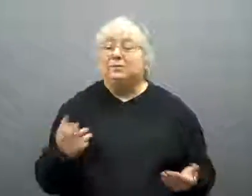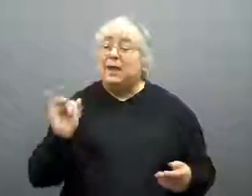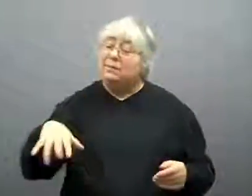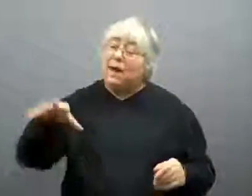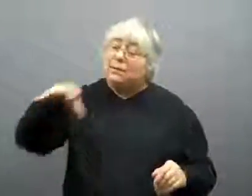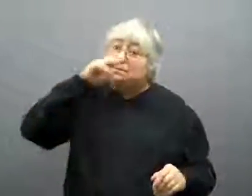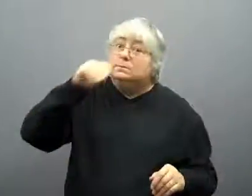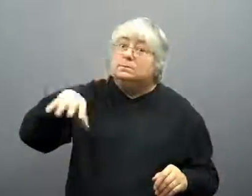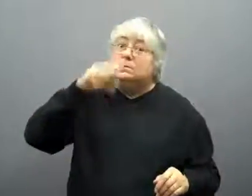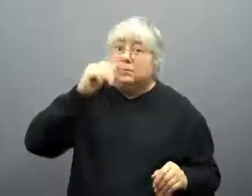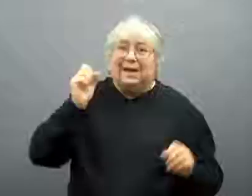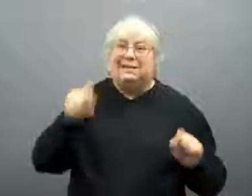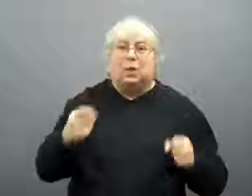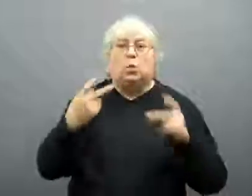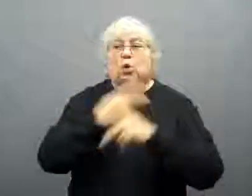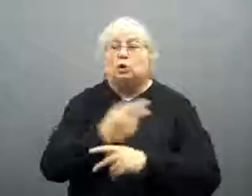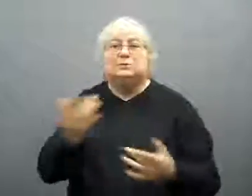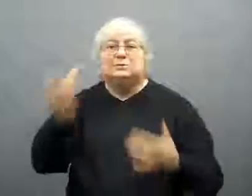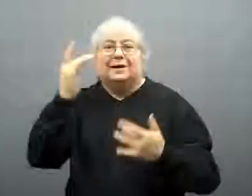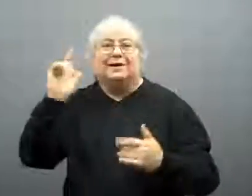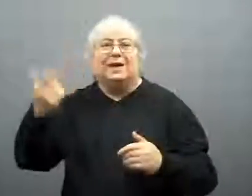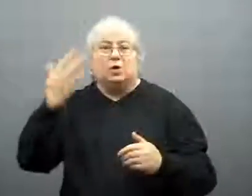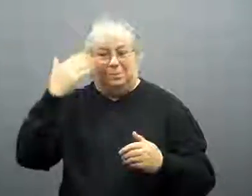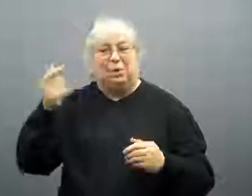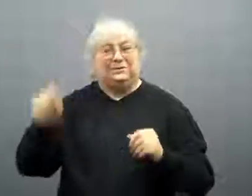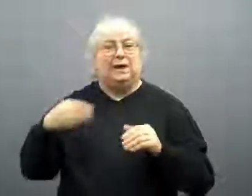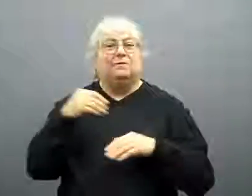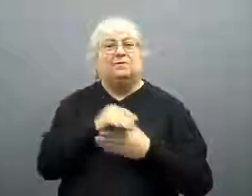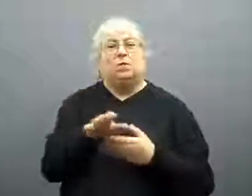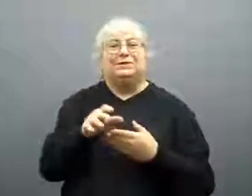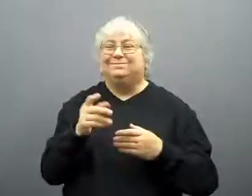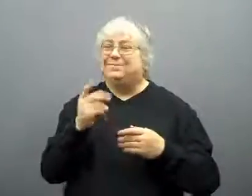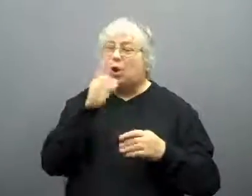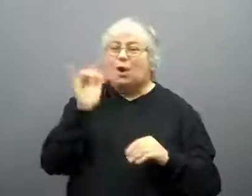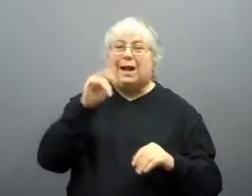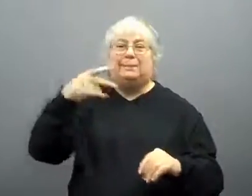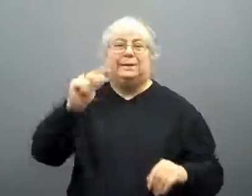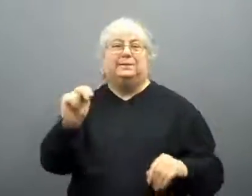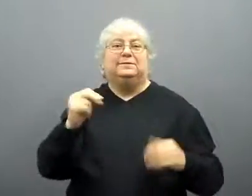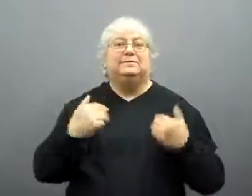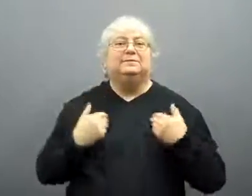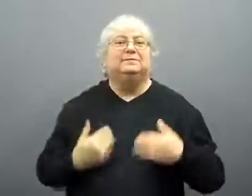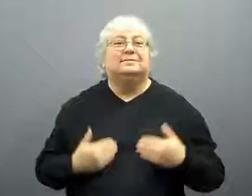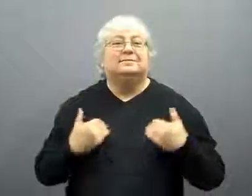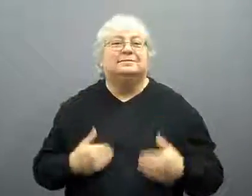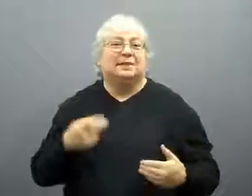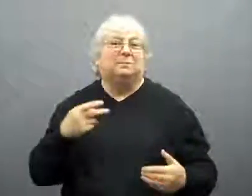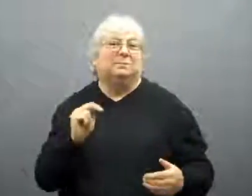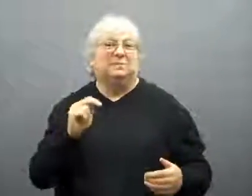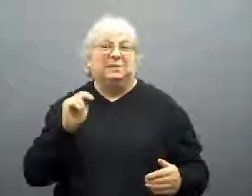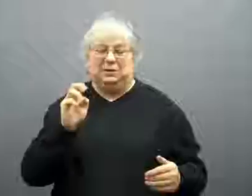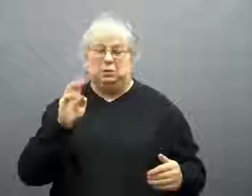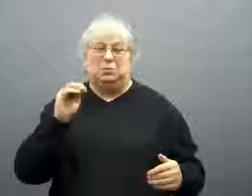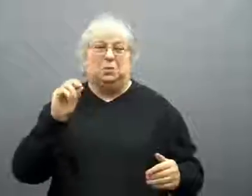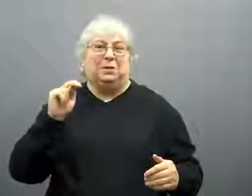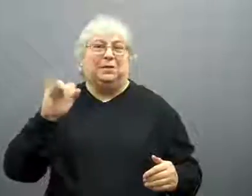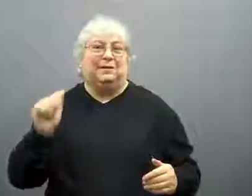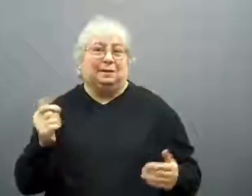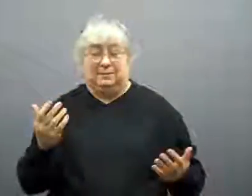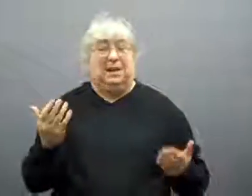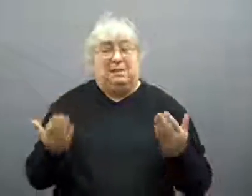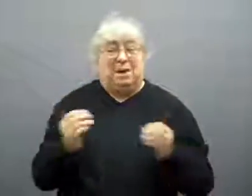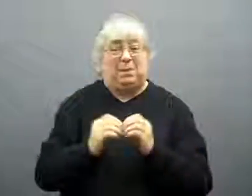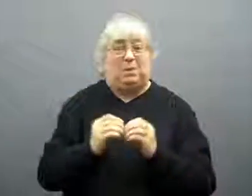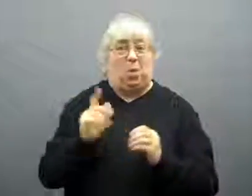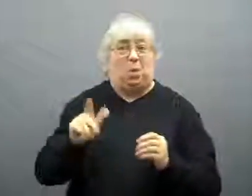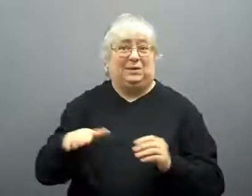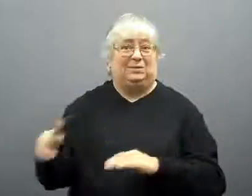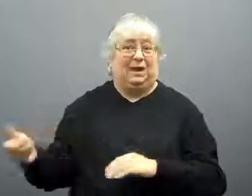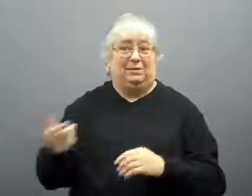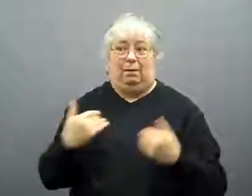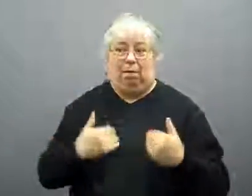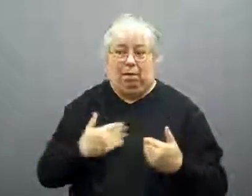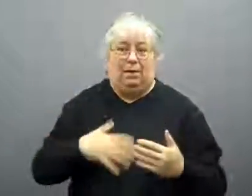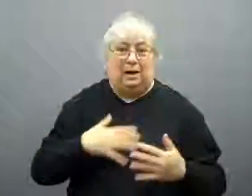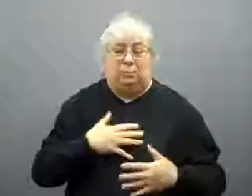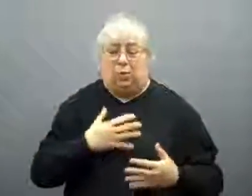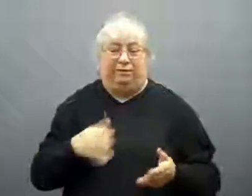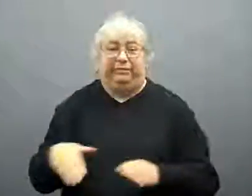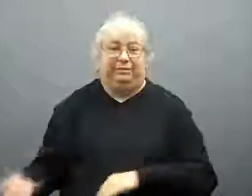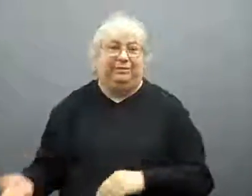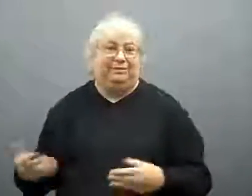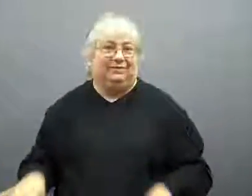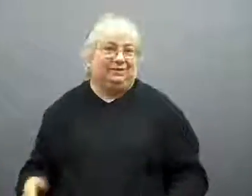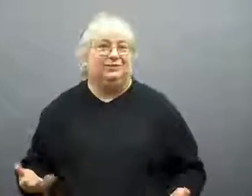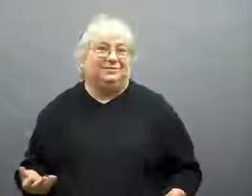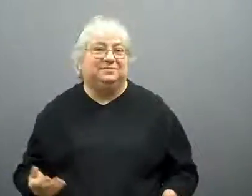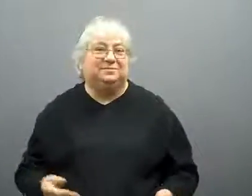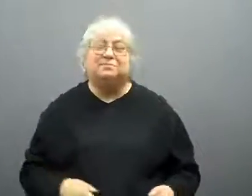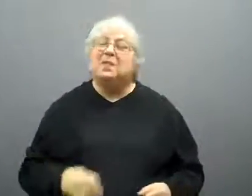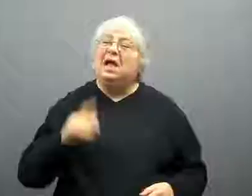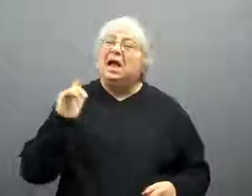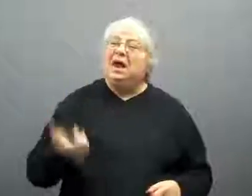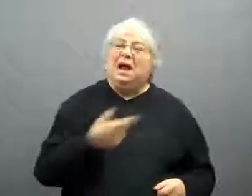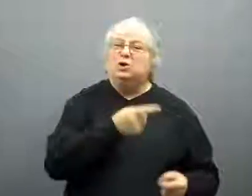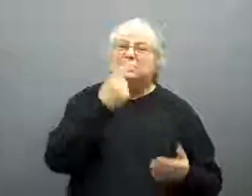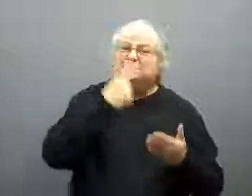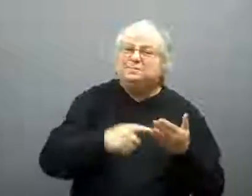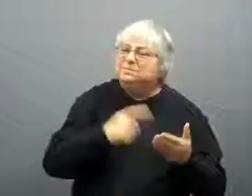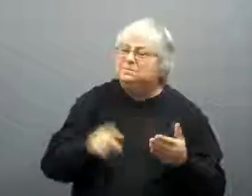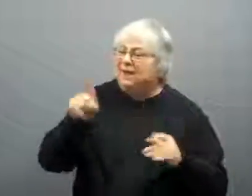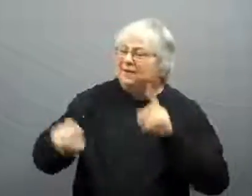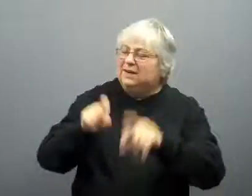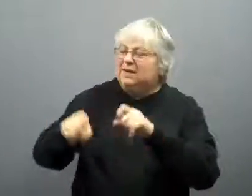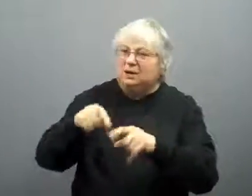The gases can cause a pneumonia-like illness in the lungs.